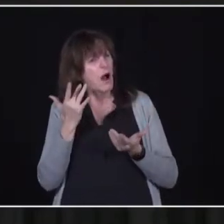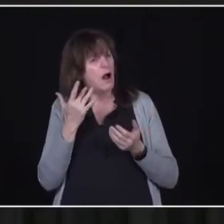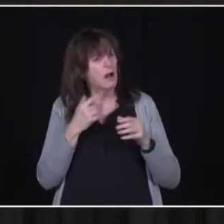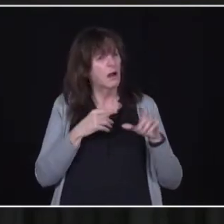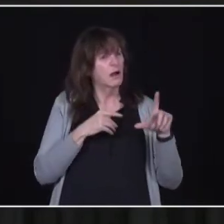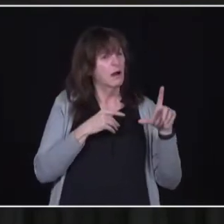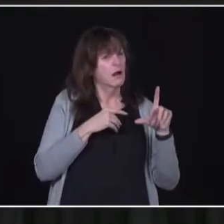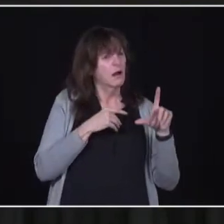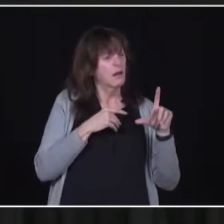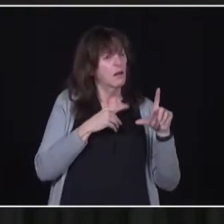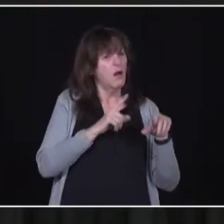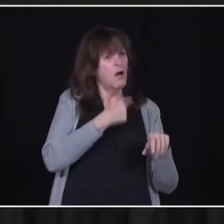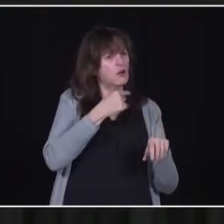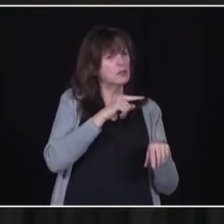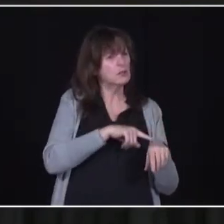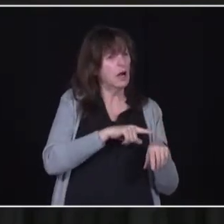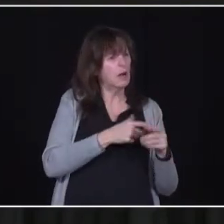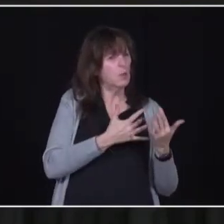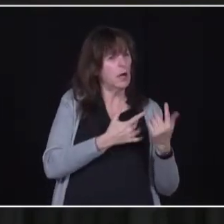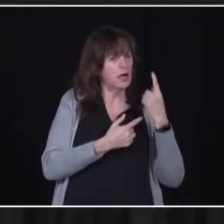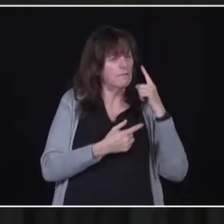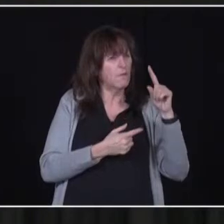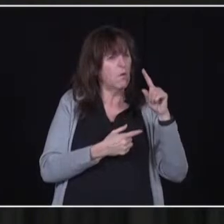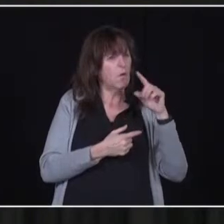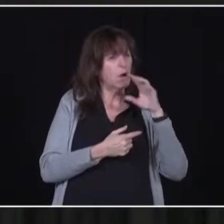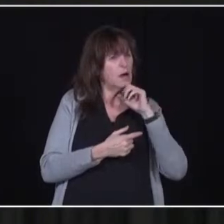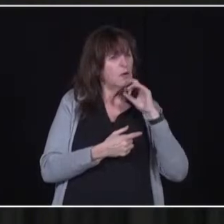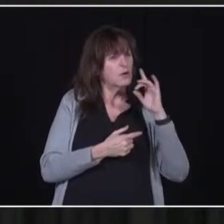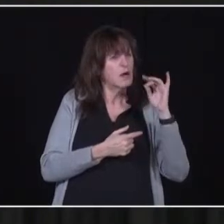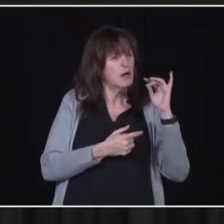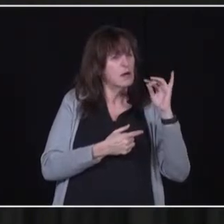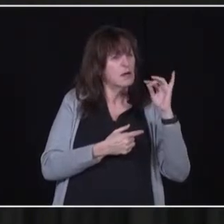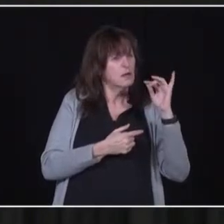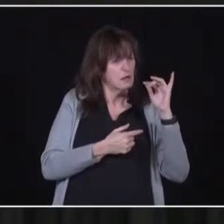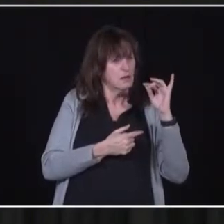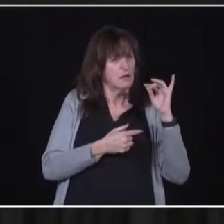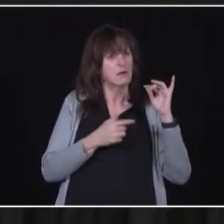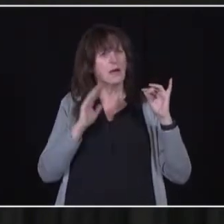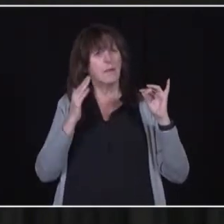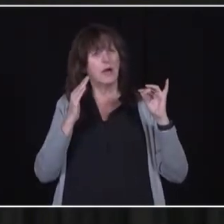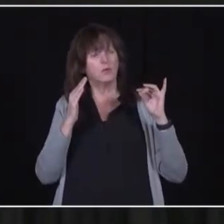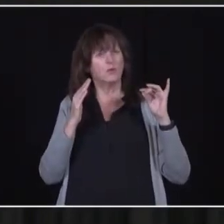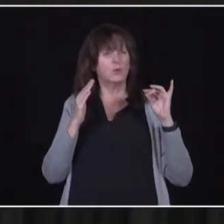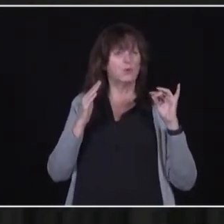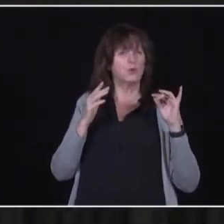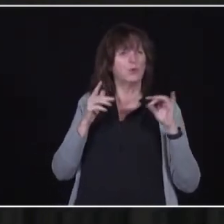a clear answer. Is it that, can you tell me why there is a longer